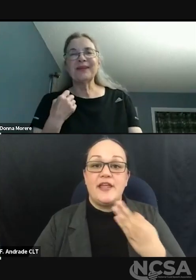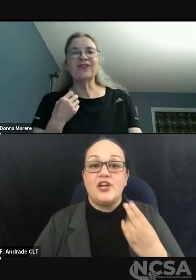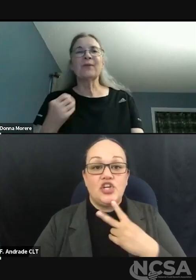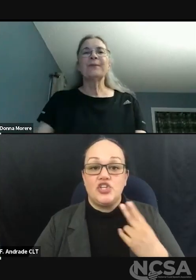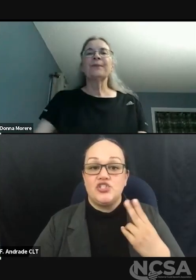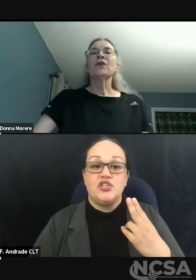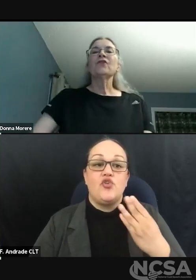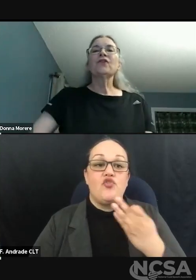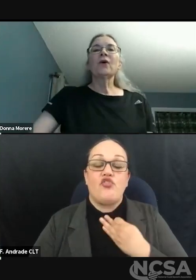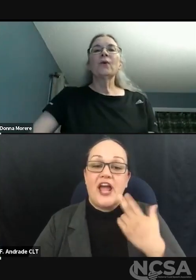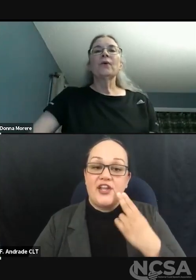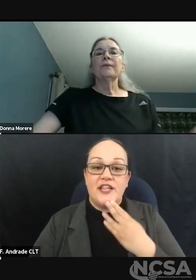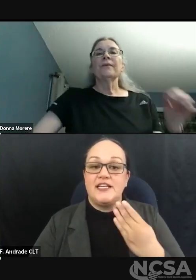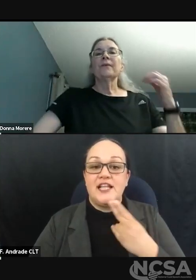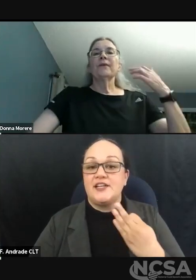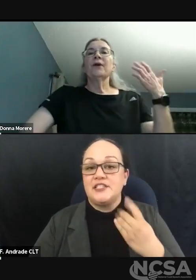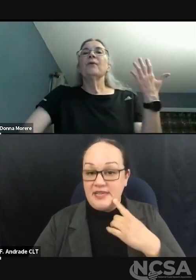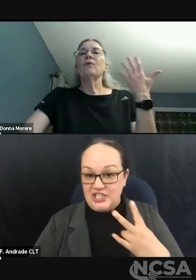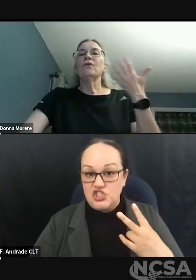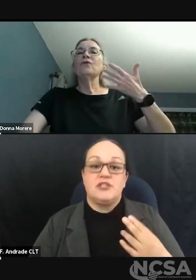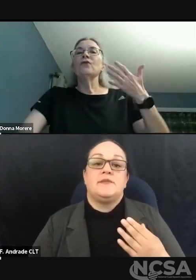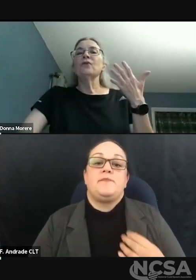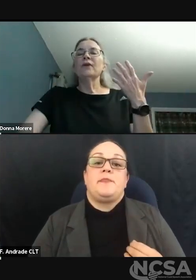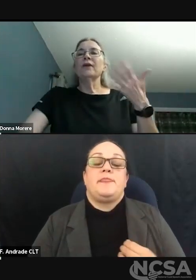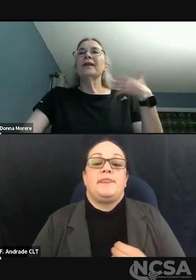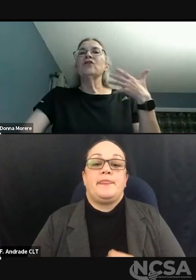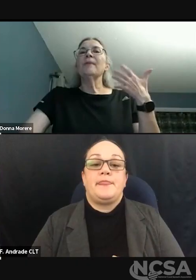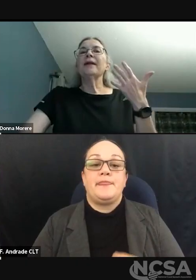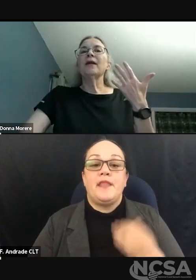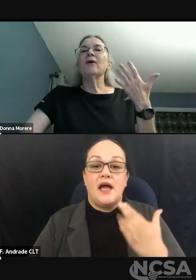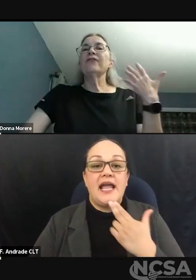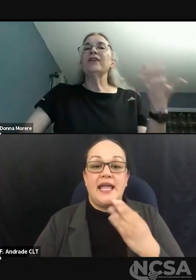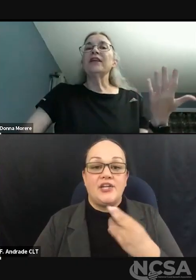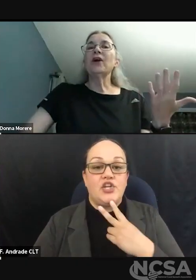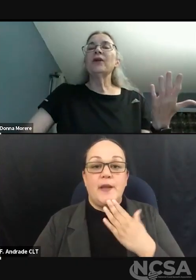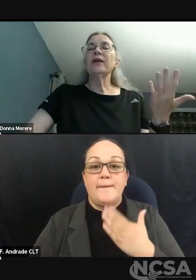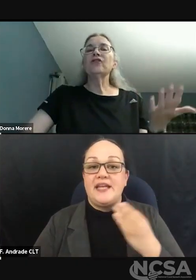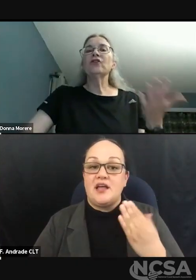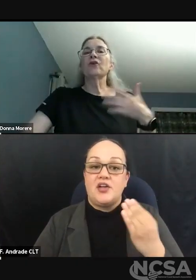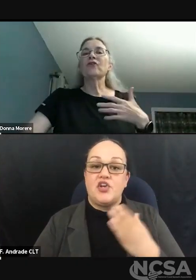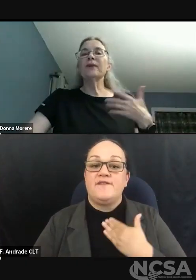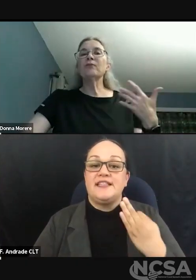So you know, again, you may not know if it's a decoding issue or a speech